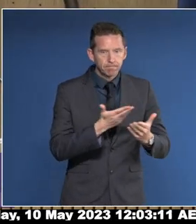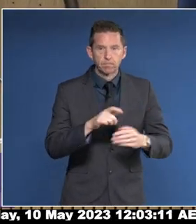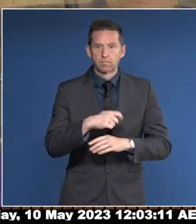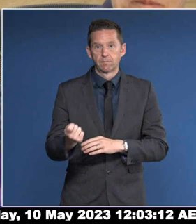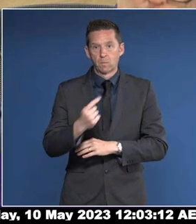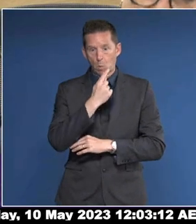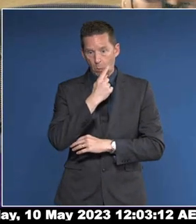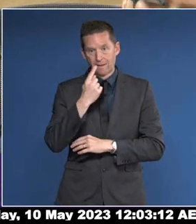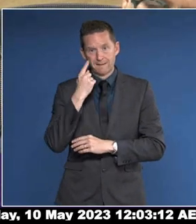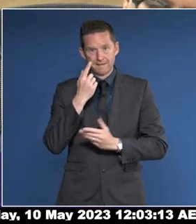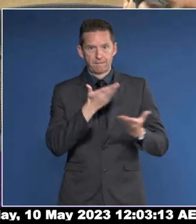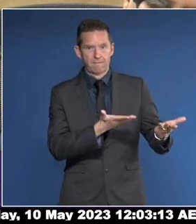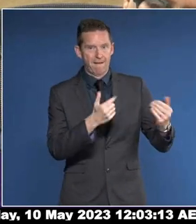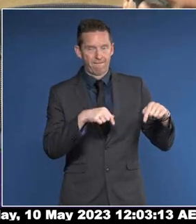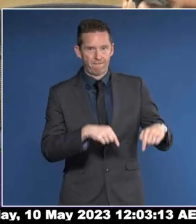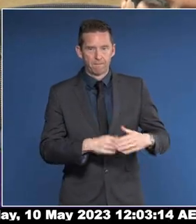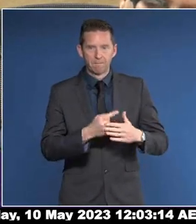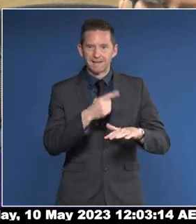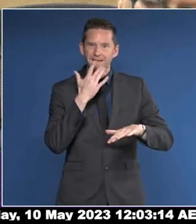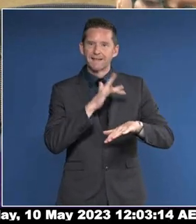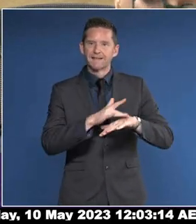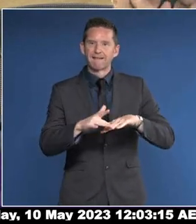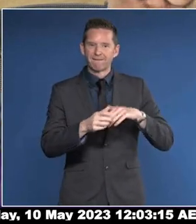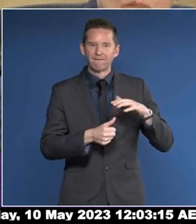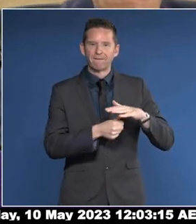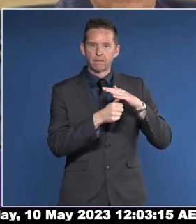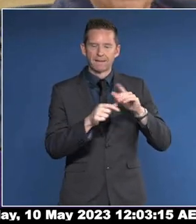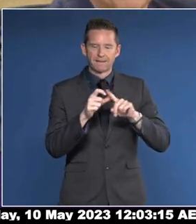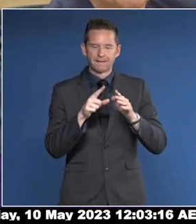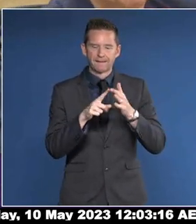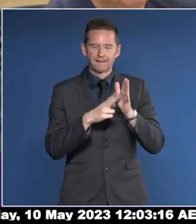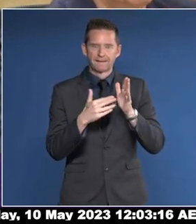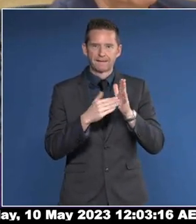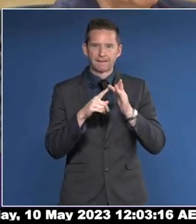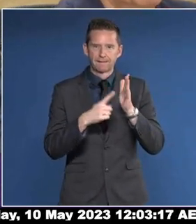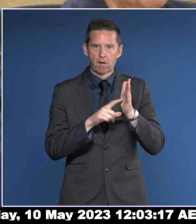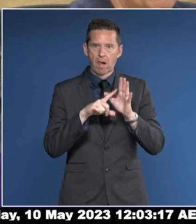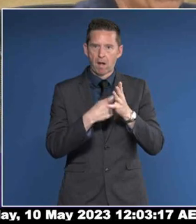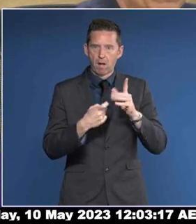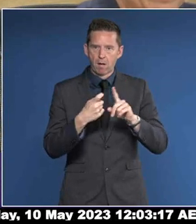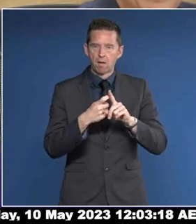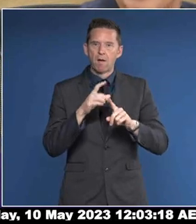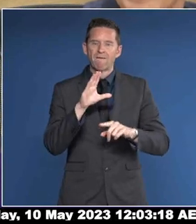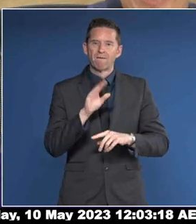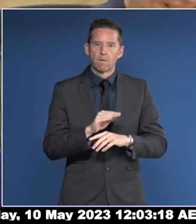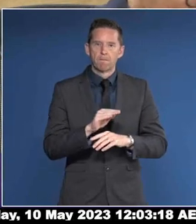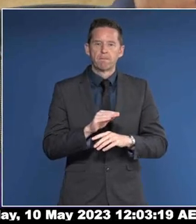the hearing room, Detective Superintendent Denzil Clark from the Queensland Police